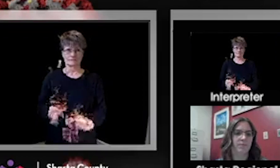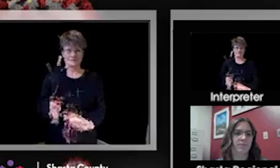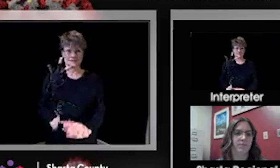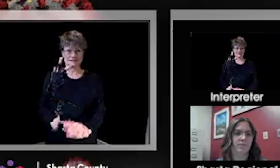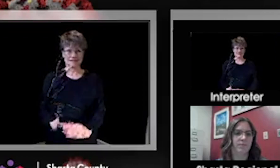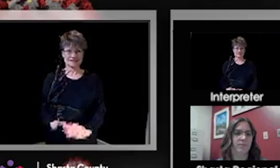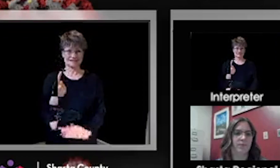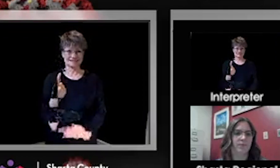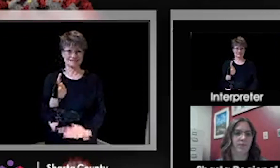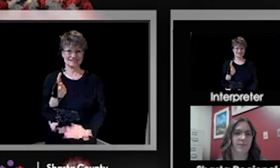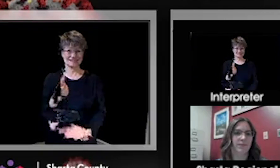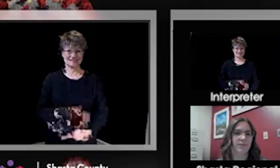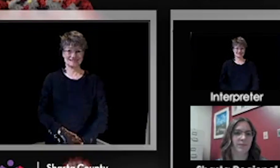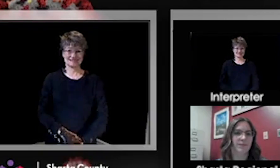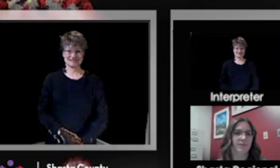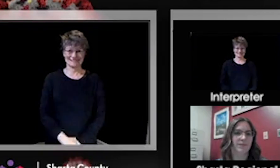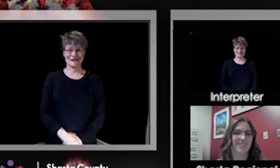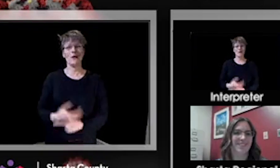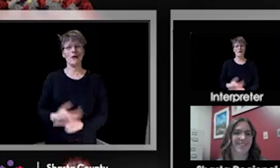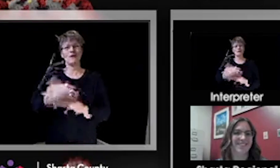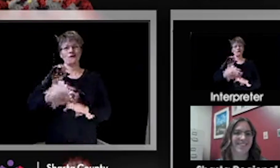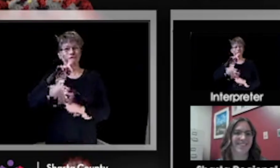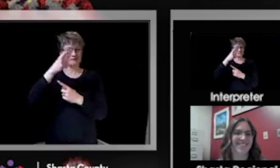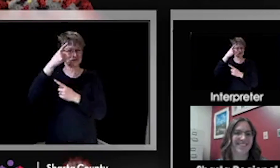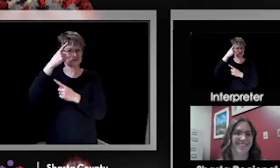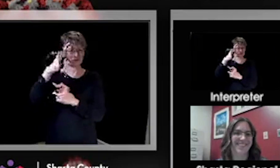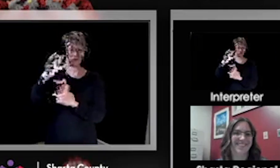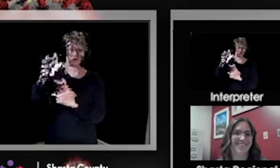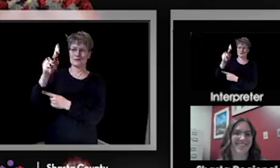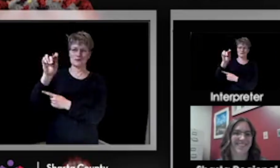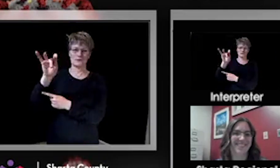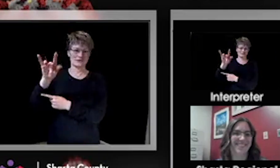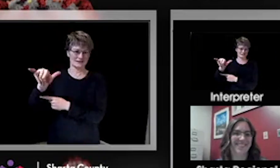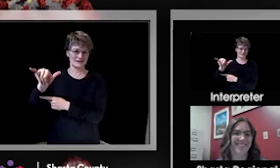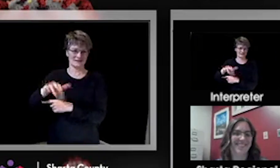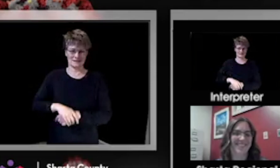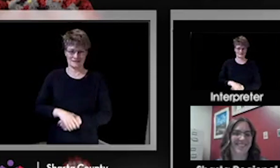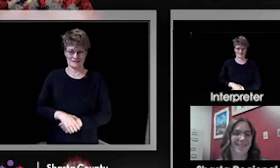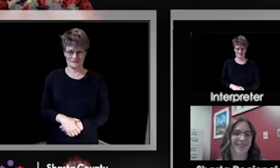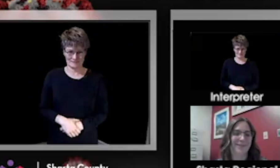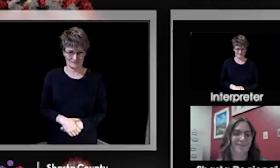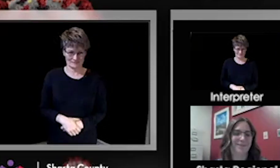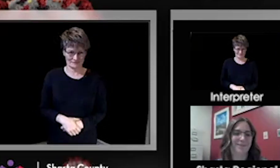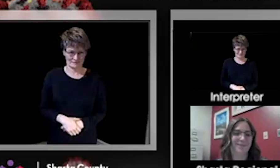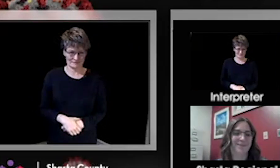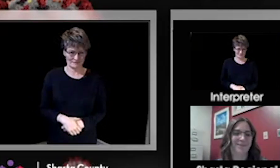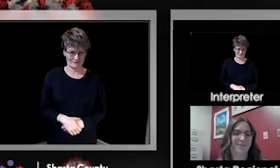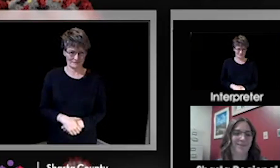one hearing none... I have one for Christy. For the housing situation,